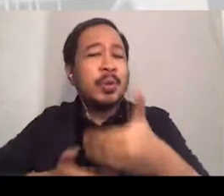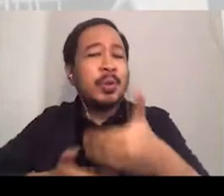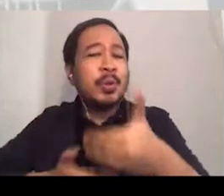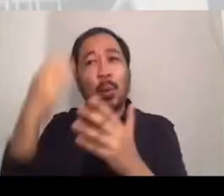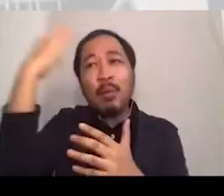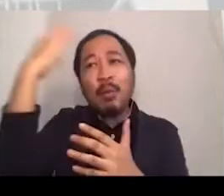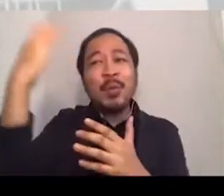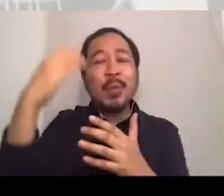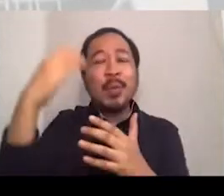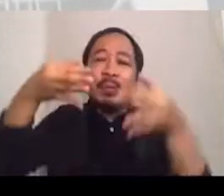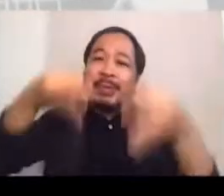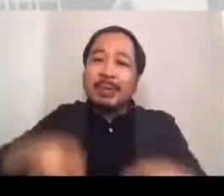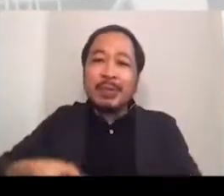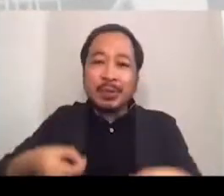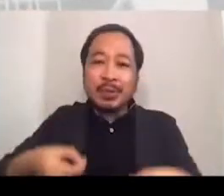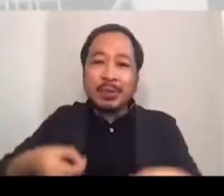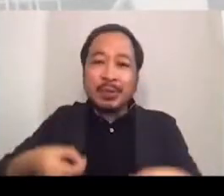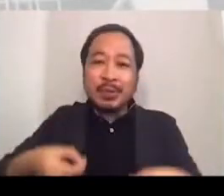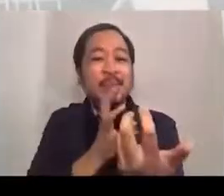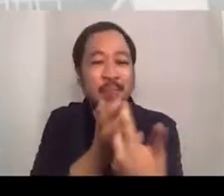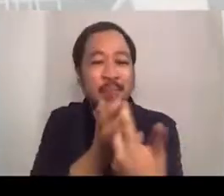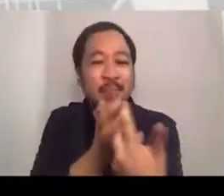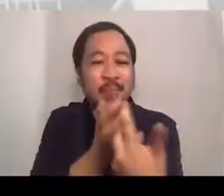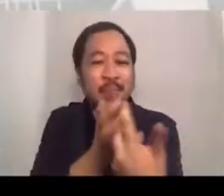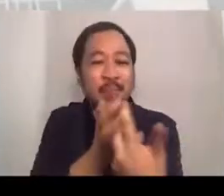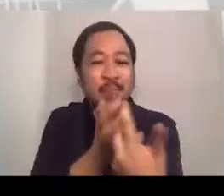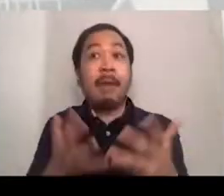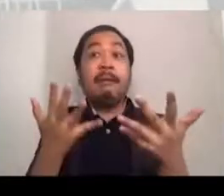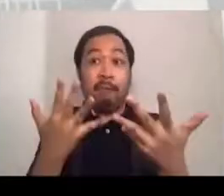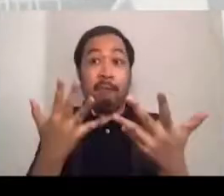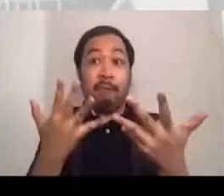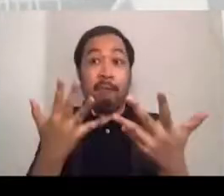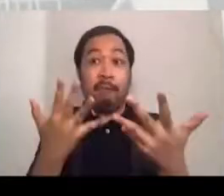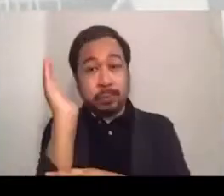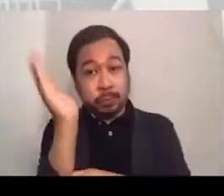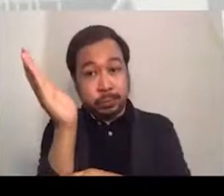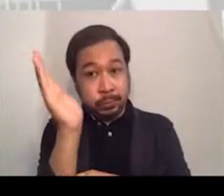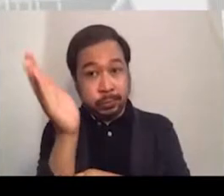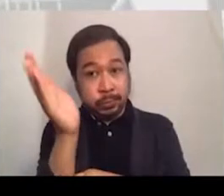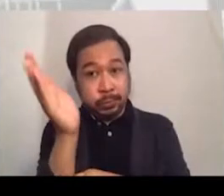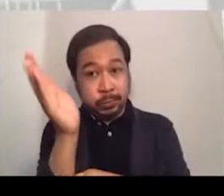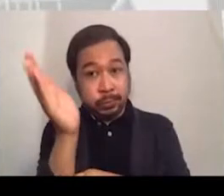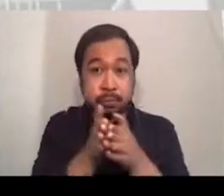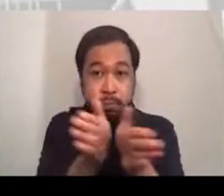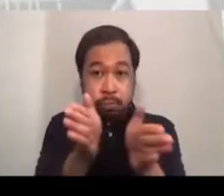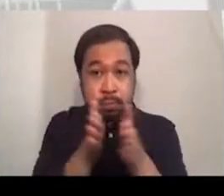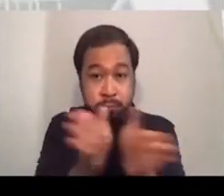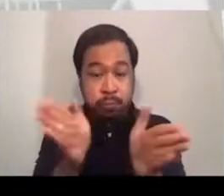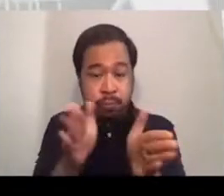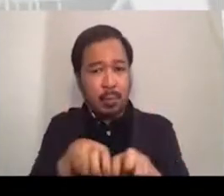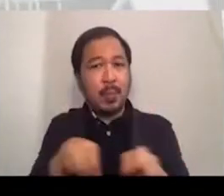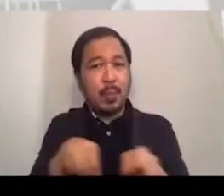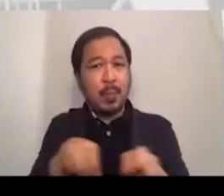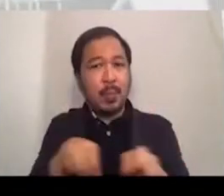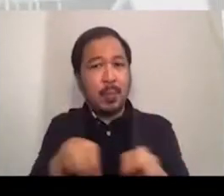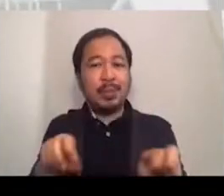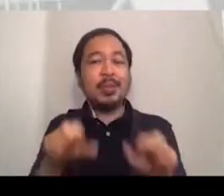And then after the interventions by our panellists and discussants, we will open the floor to all of you for questions and reflections